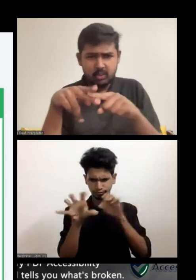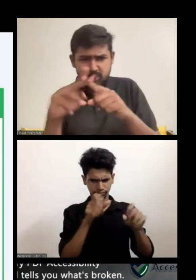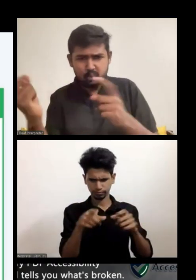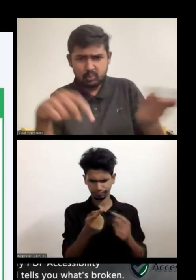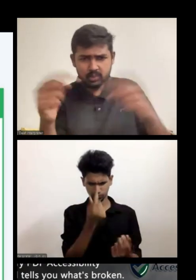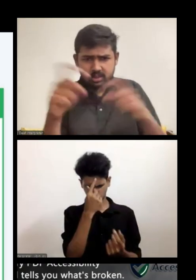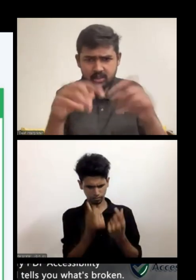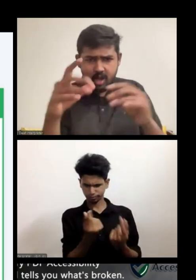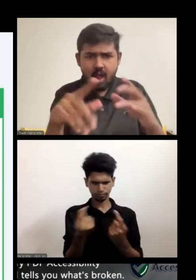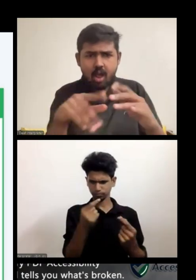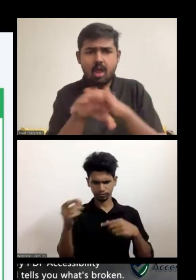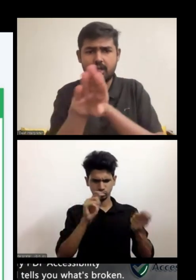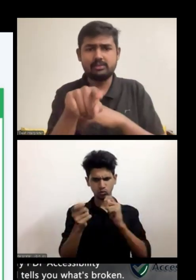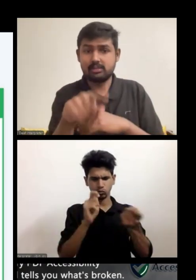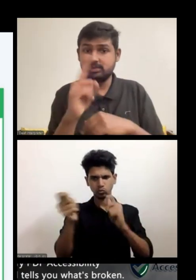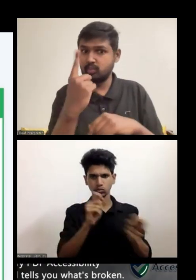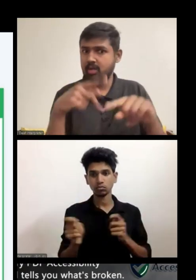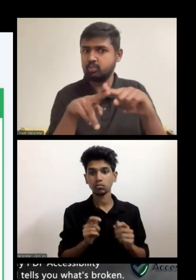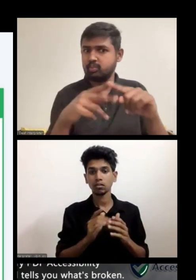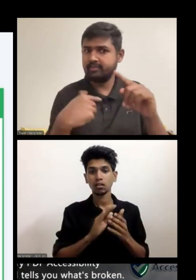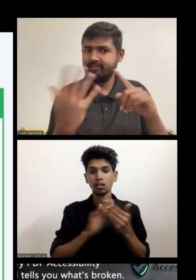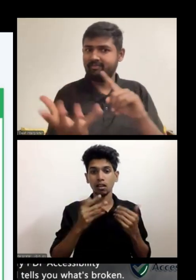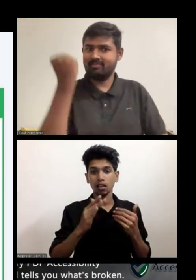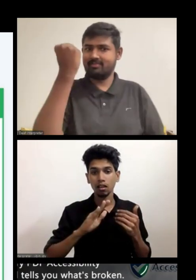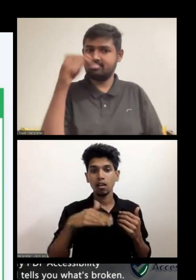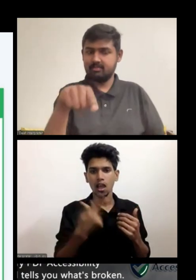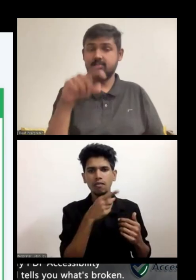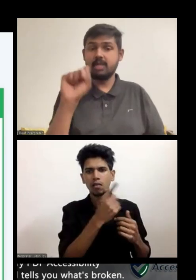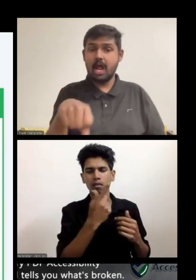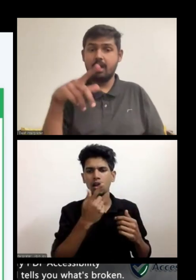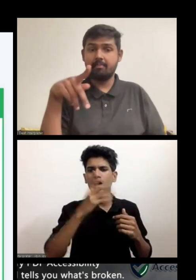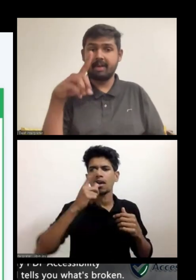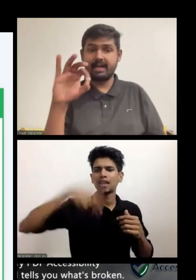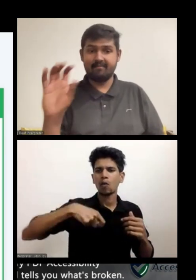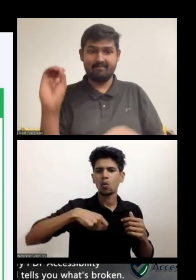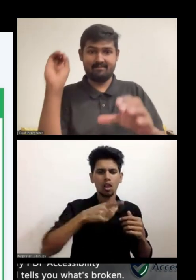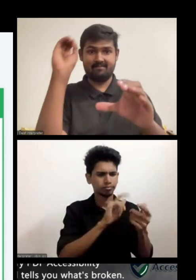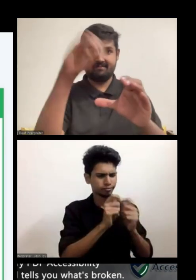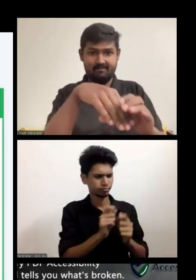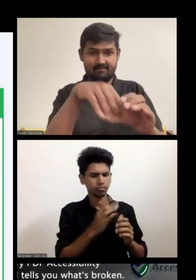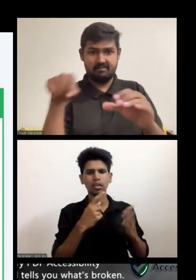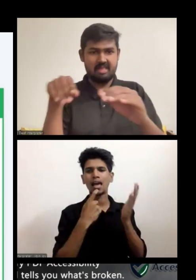remediates it and provides me a downloadable file with a proper report what was the issue in this